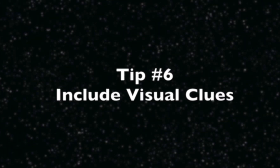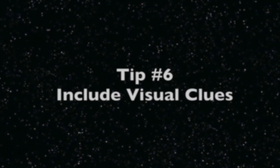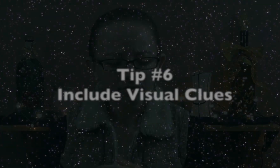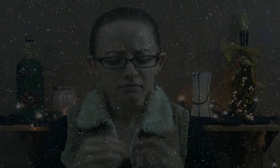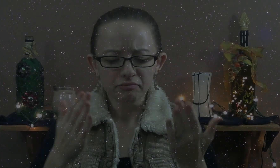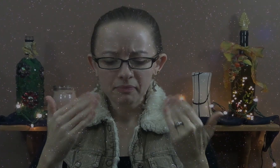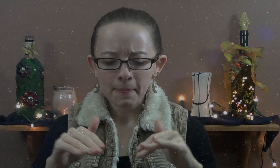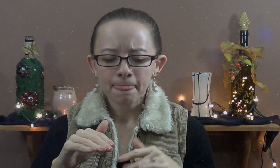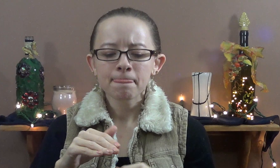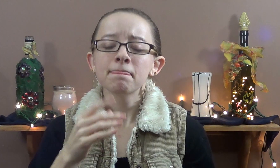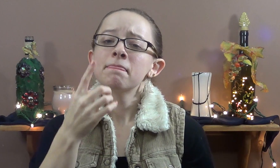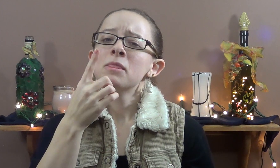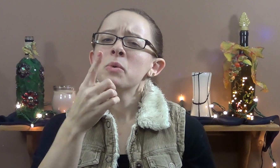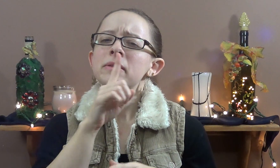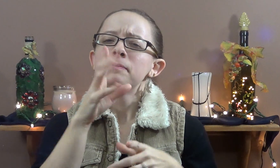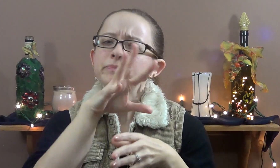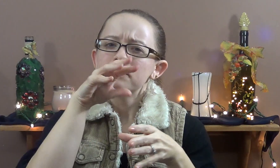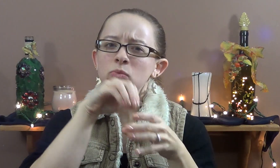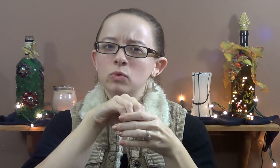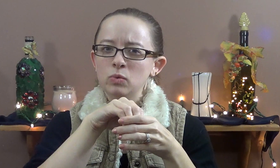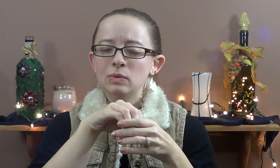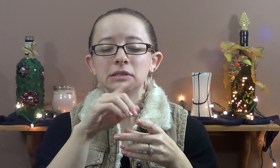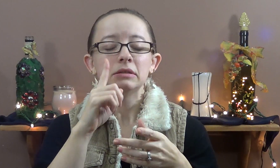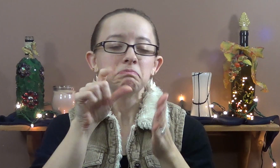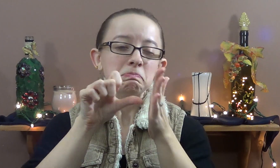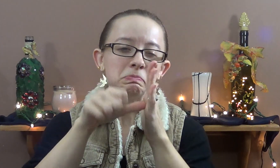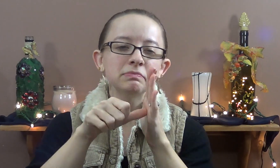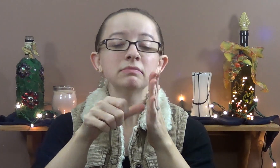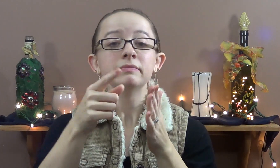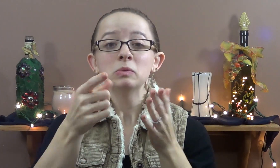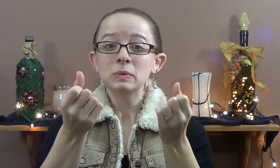Ok one last thing I wanted to